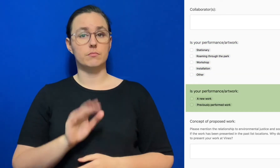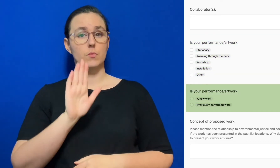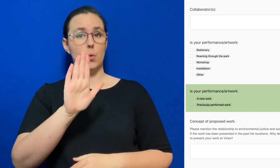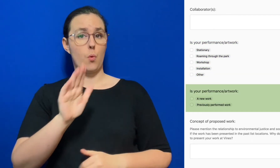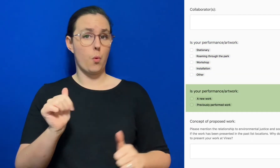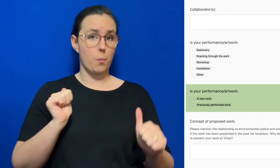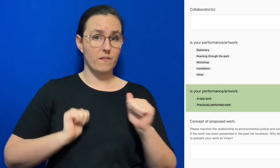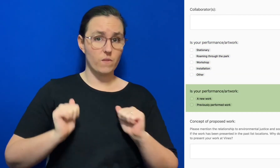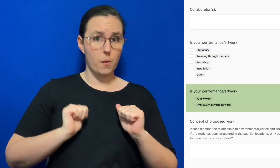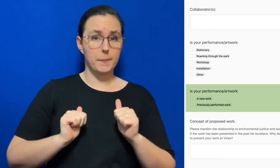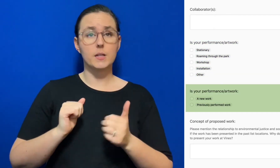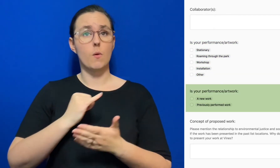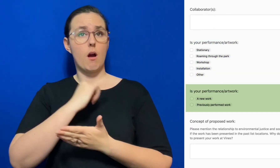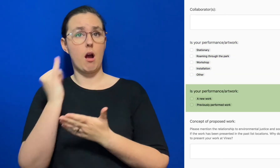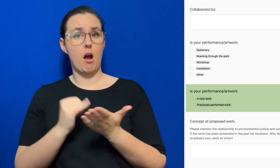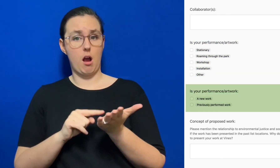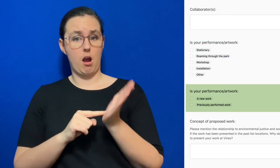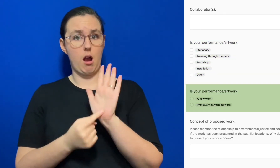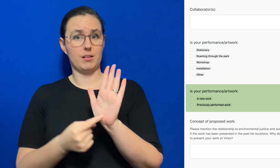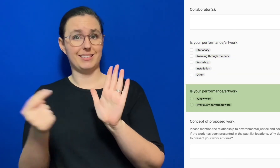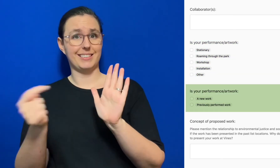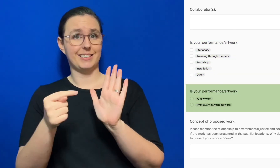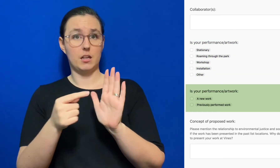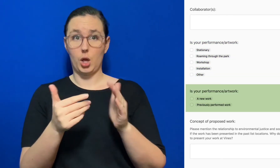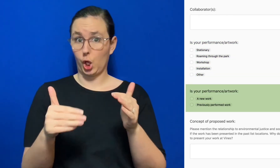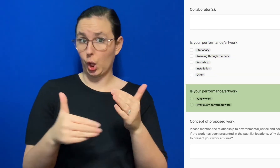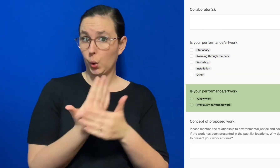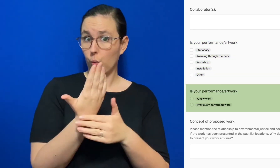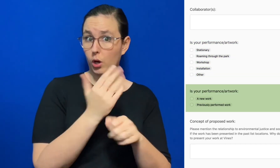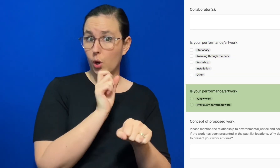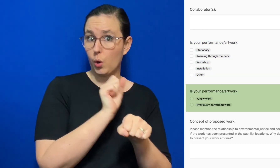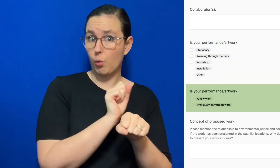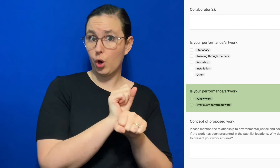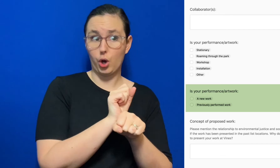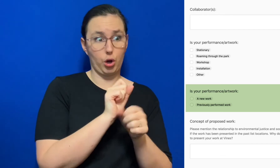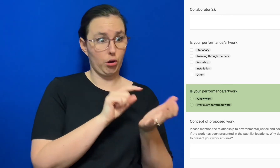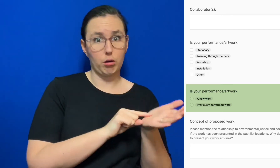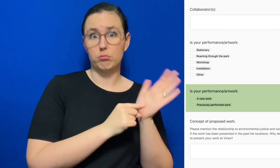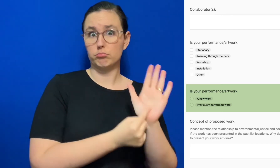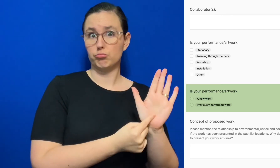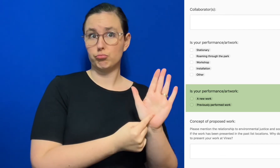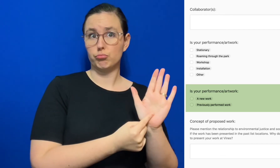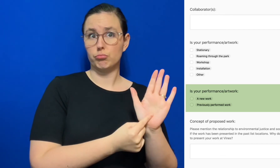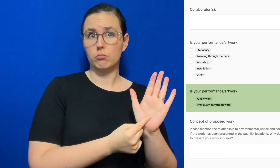Is your performance/artwork: A new work